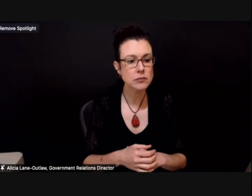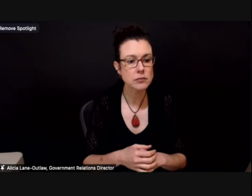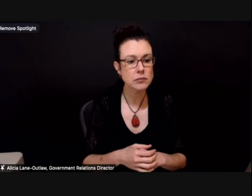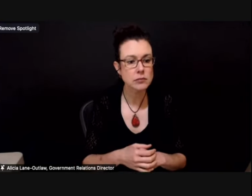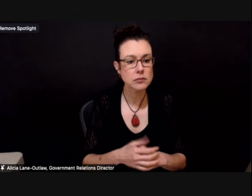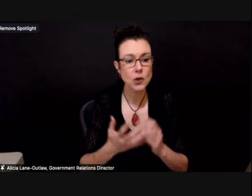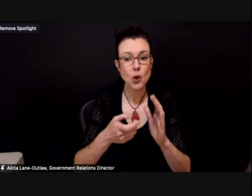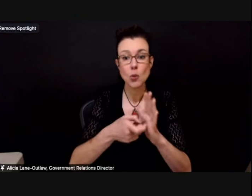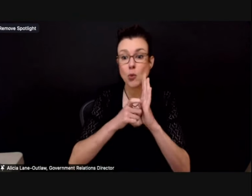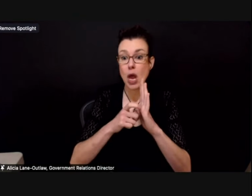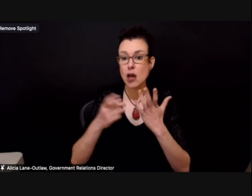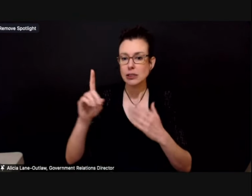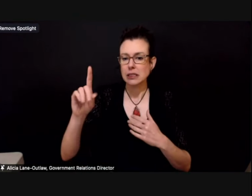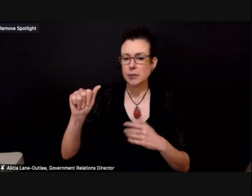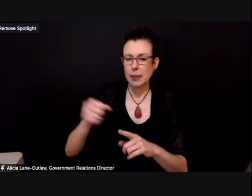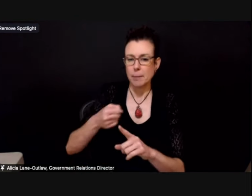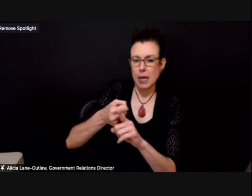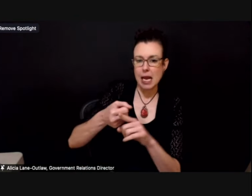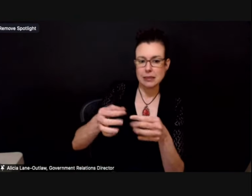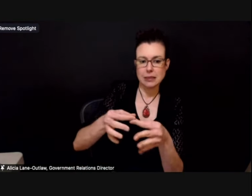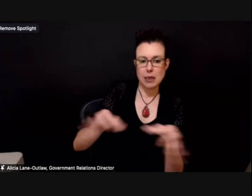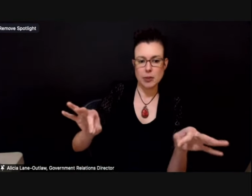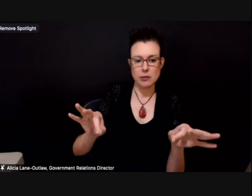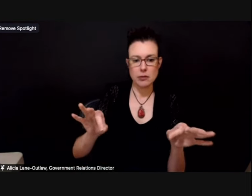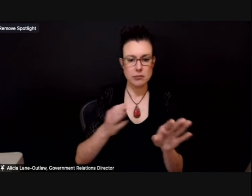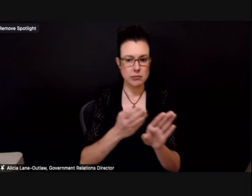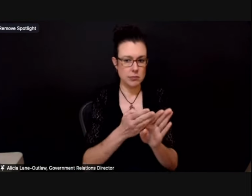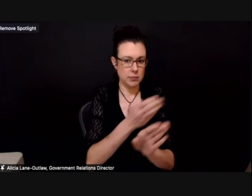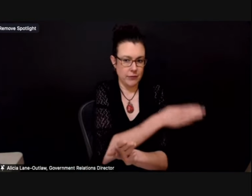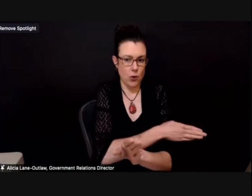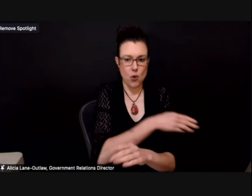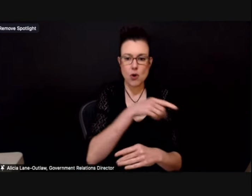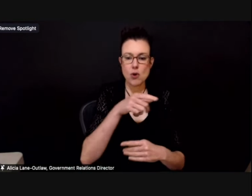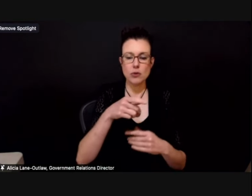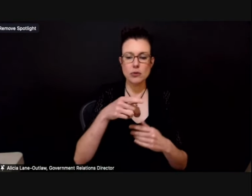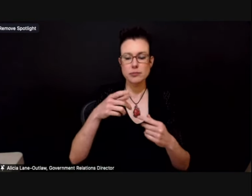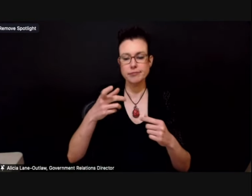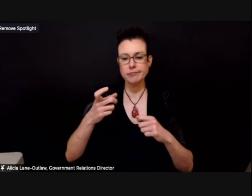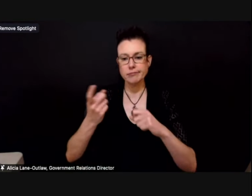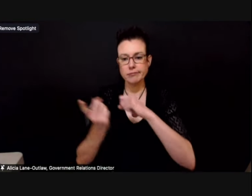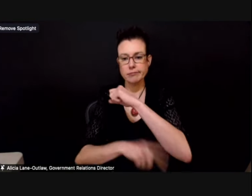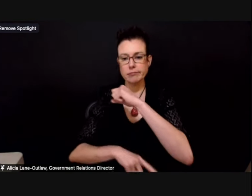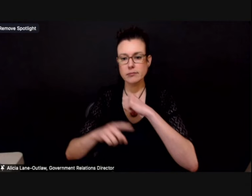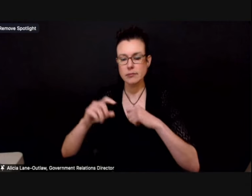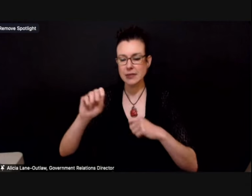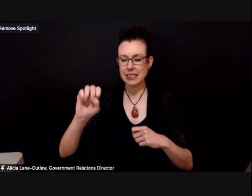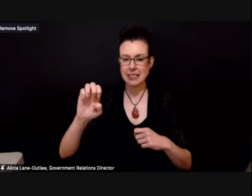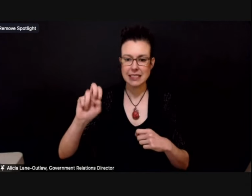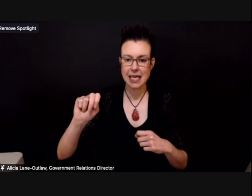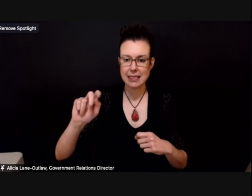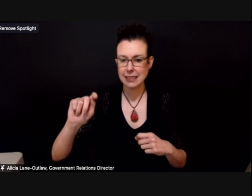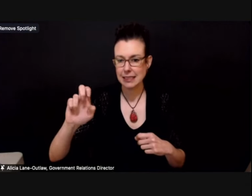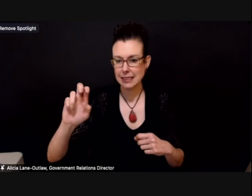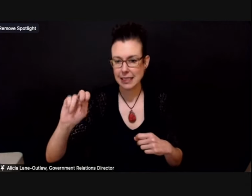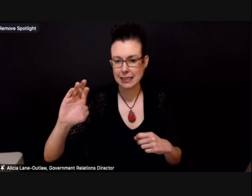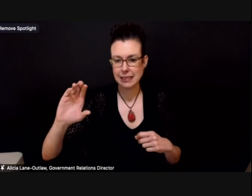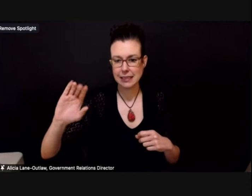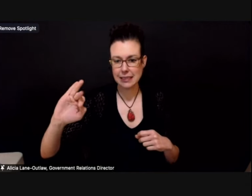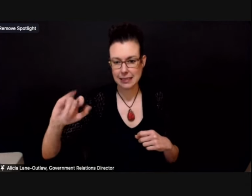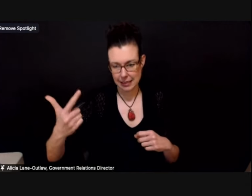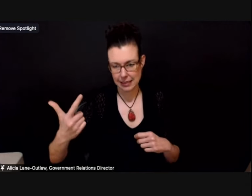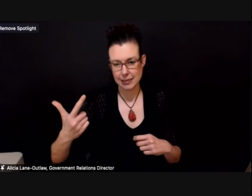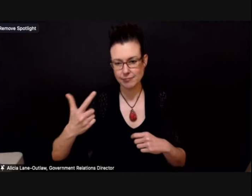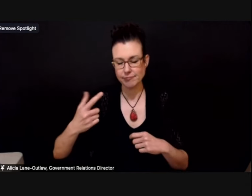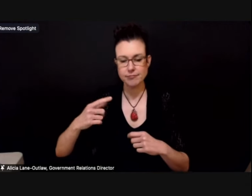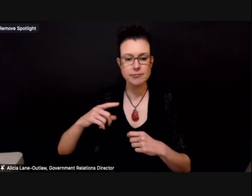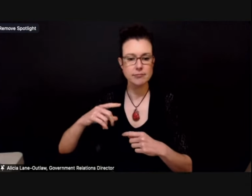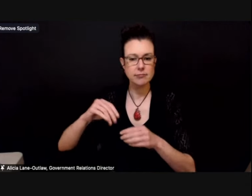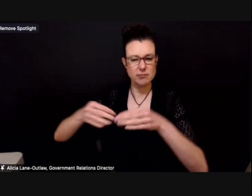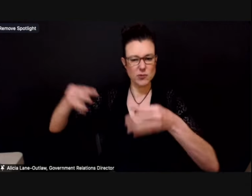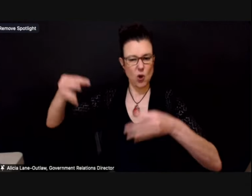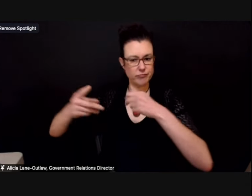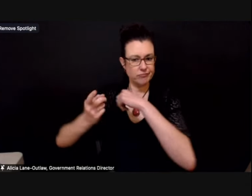Require Disability Impact Statement Prior to Sentencing in Court.